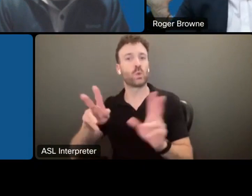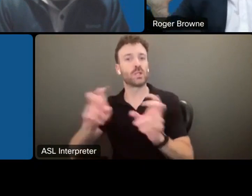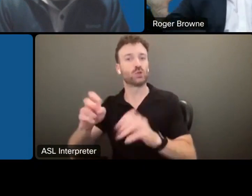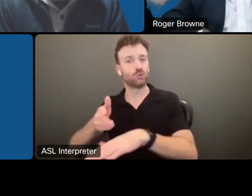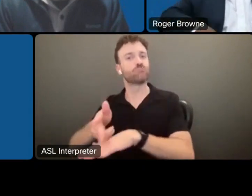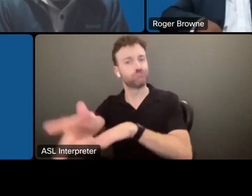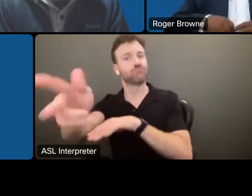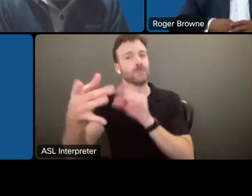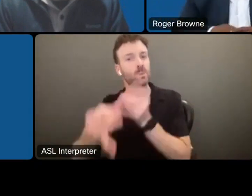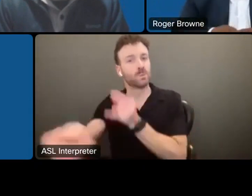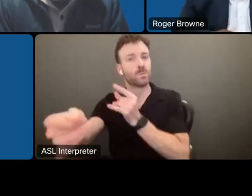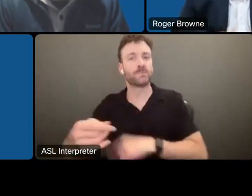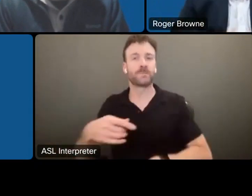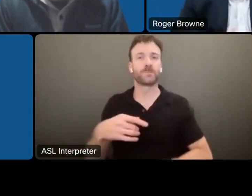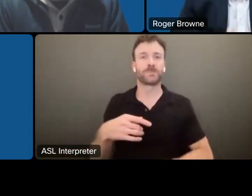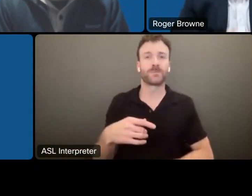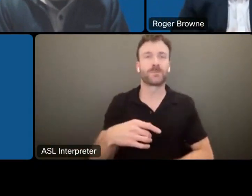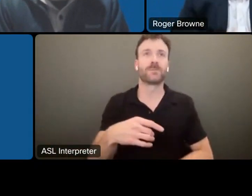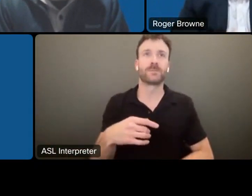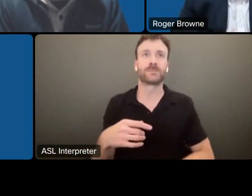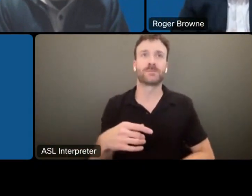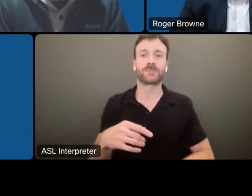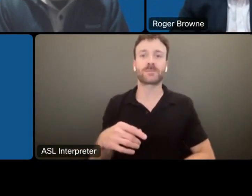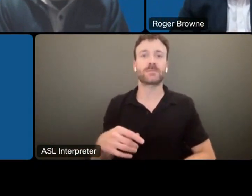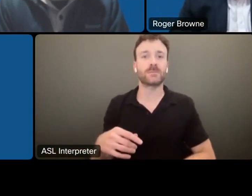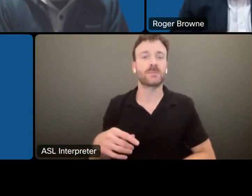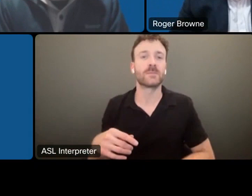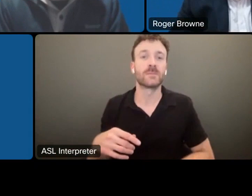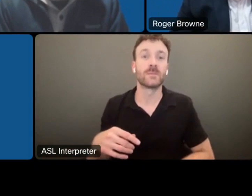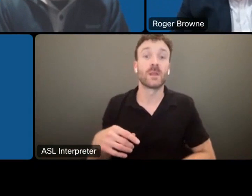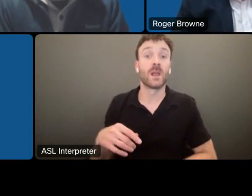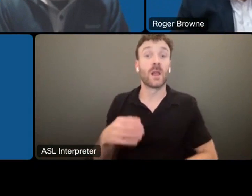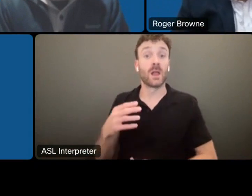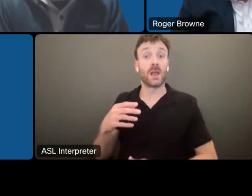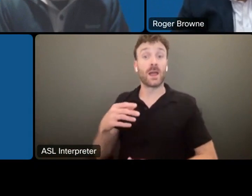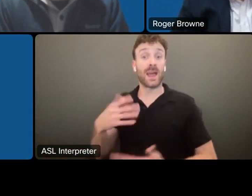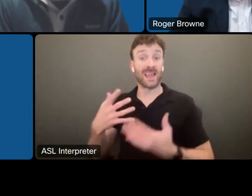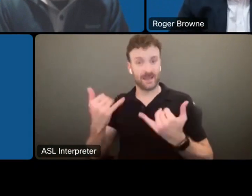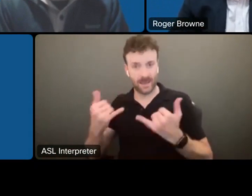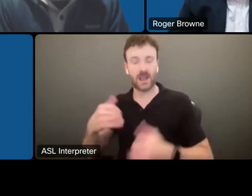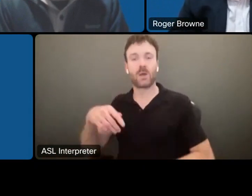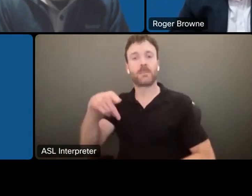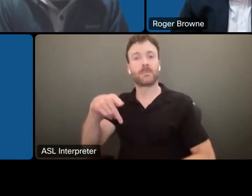And again, the idea of having the additional resources by way of the senior PMs, project managers that are working with councilors